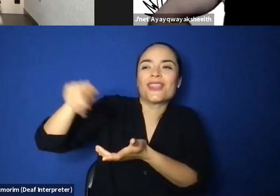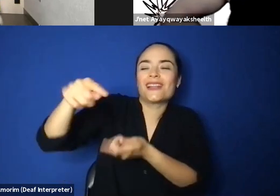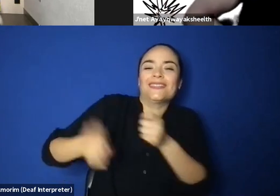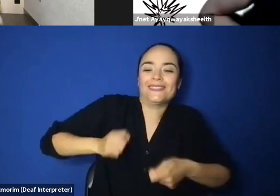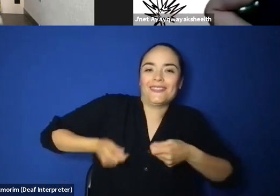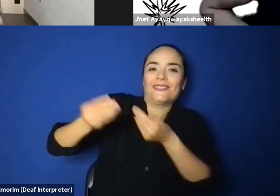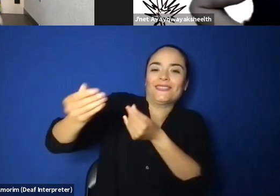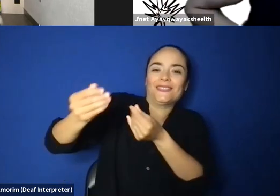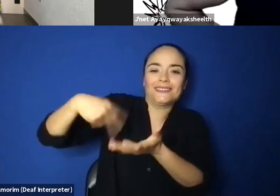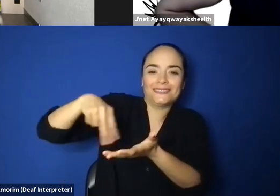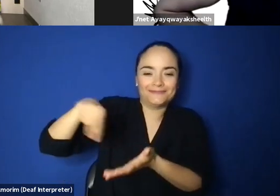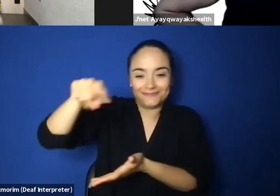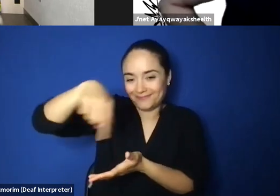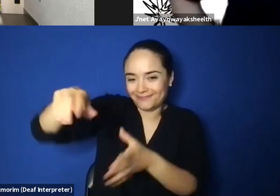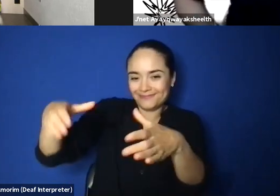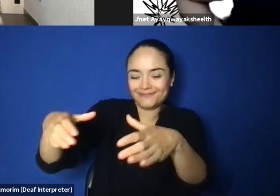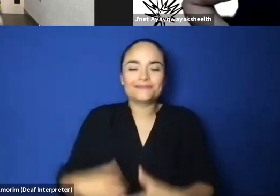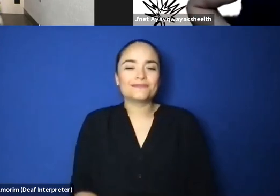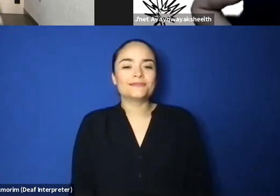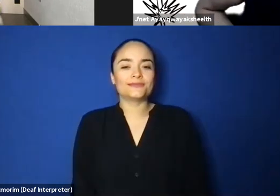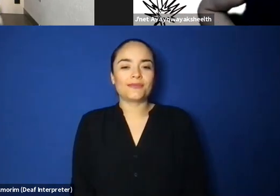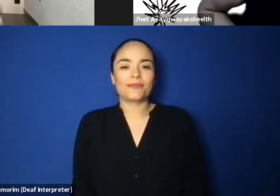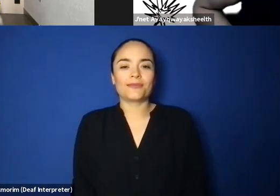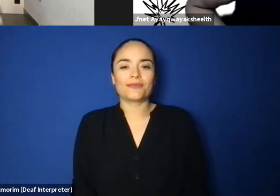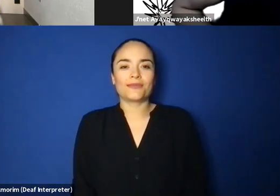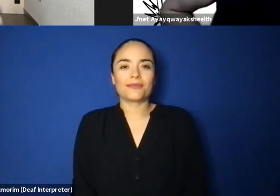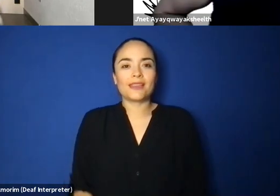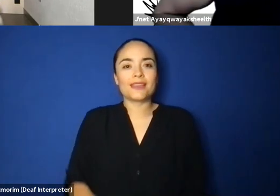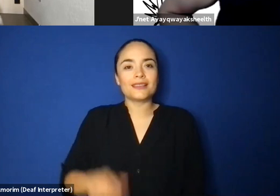that's kind of fun, and that's one way to get our our bodies moving in that way.